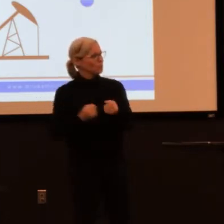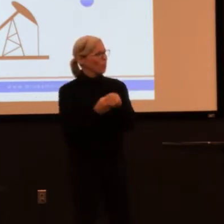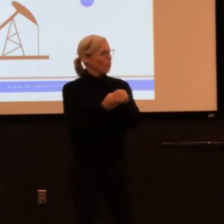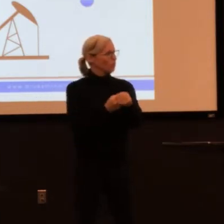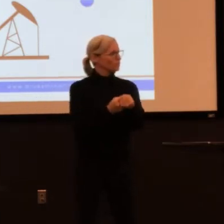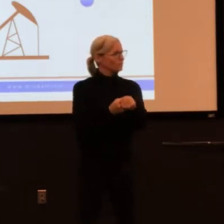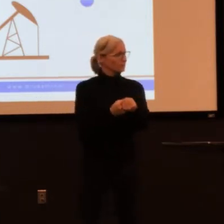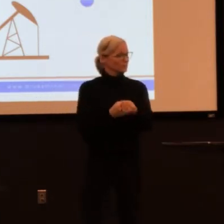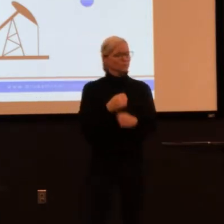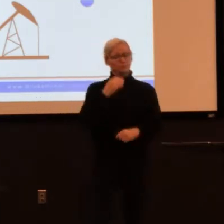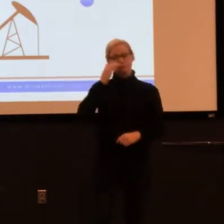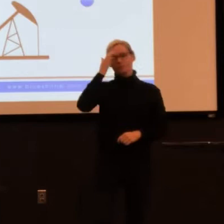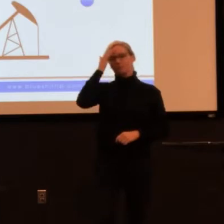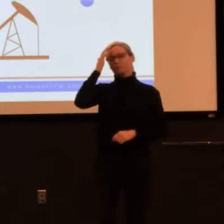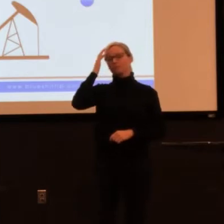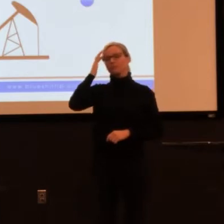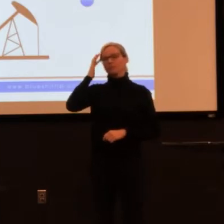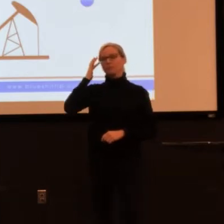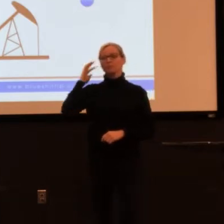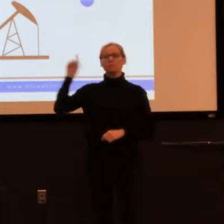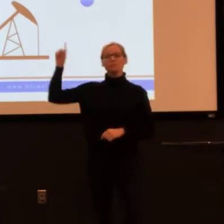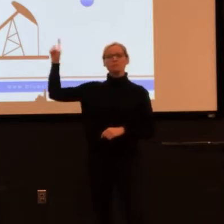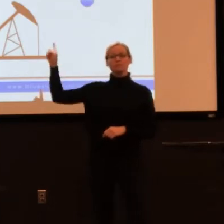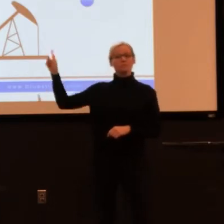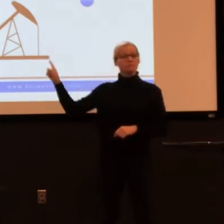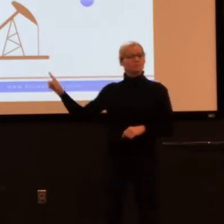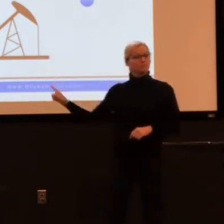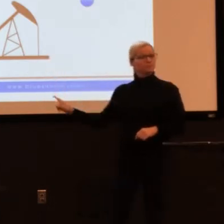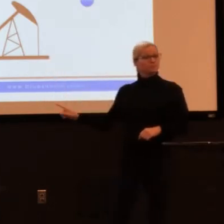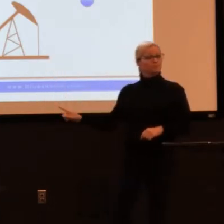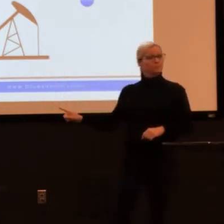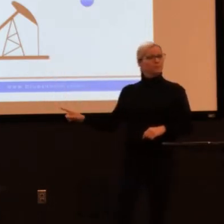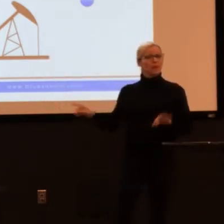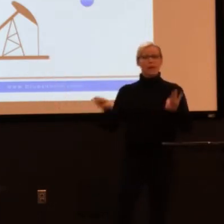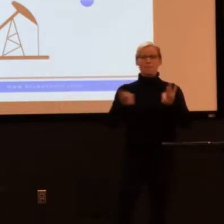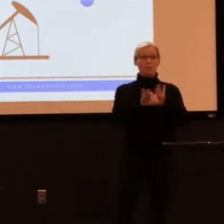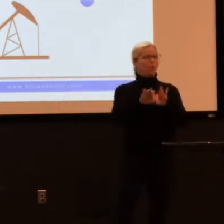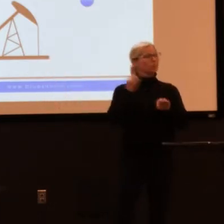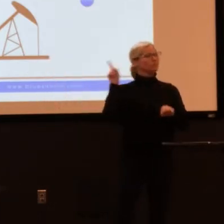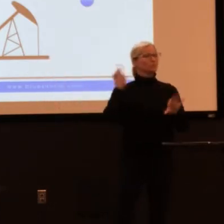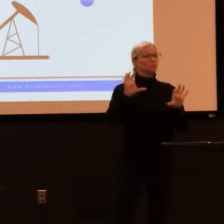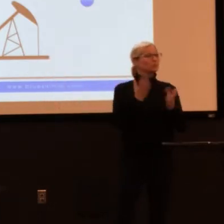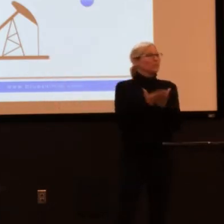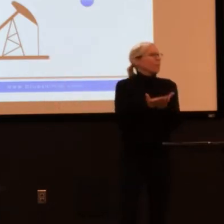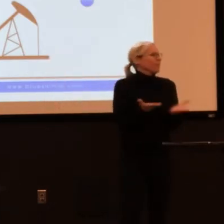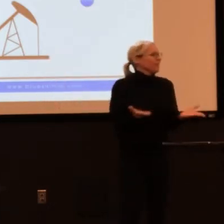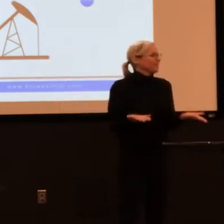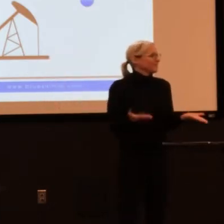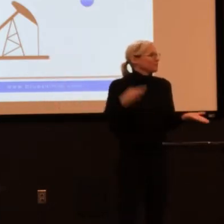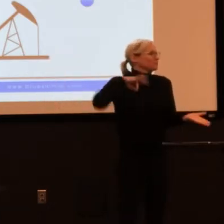And as long as any of these things do something useful you can obtain patent protection on them